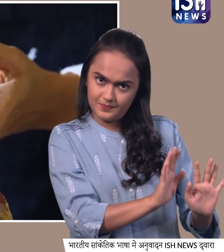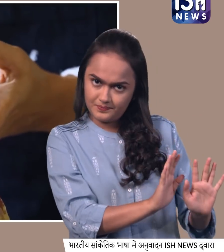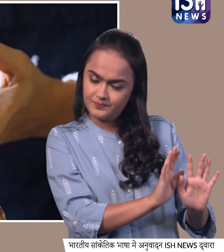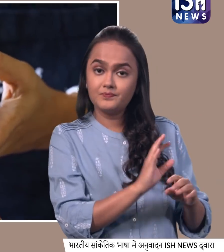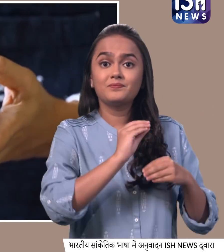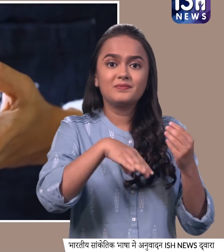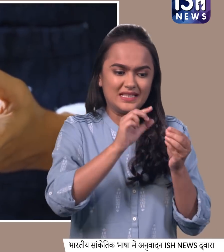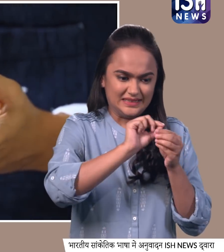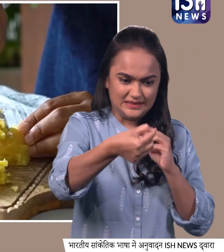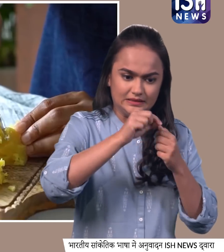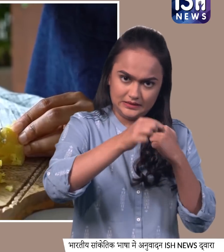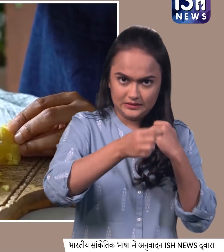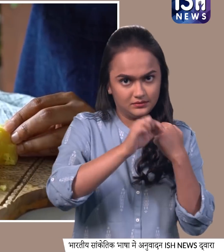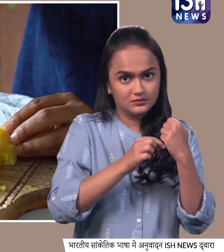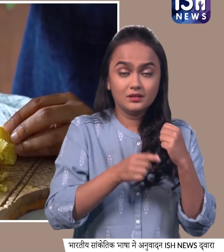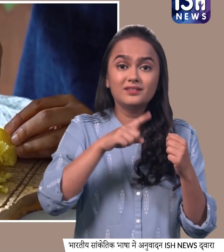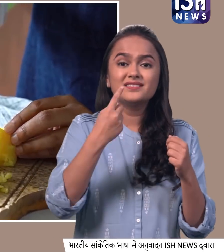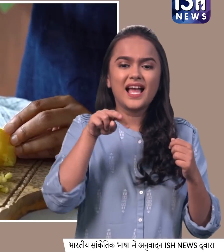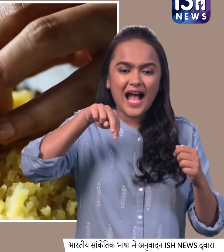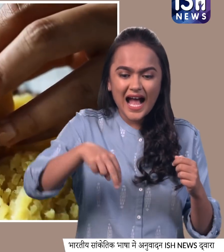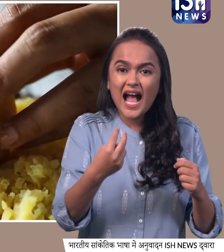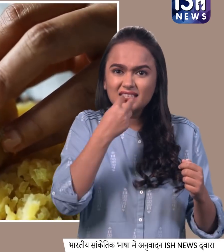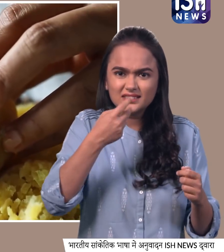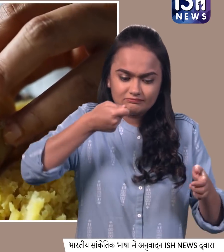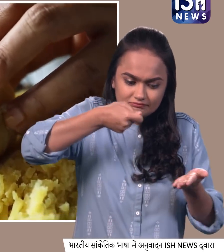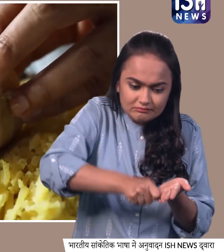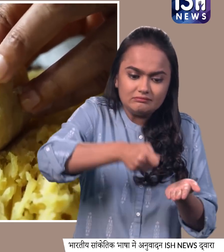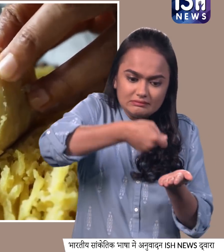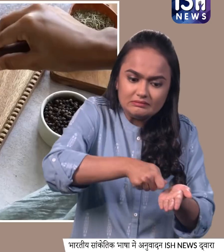Now peel it and mash it with a fork